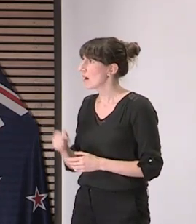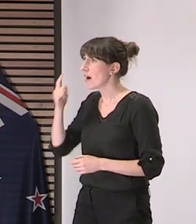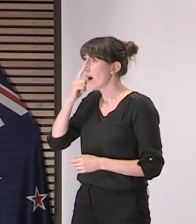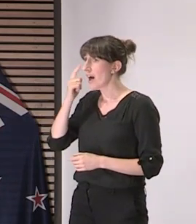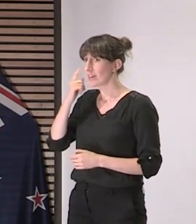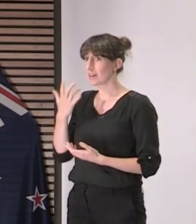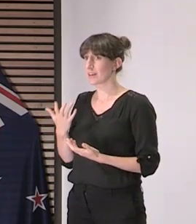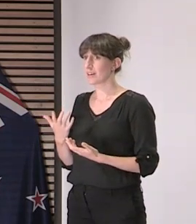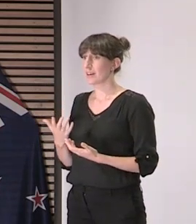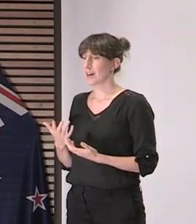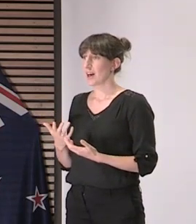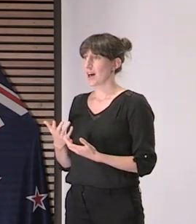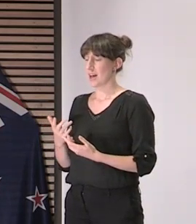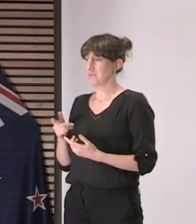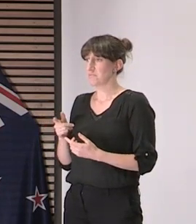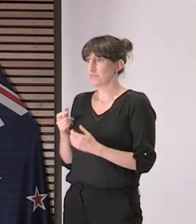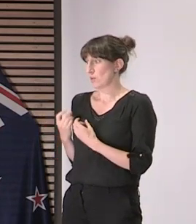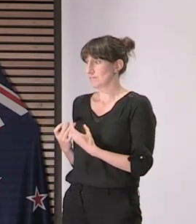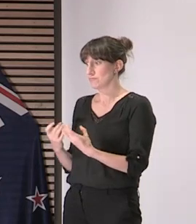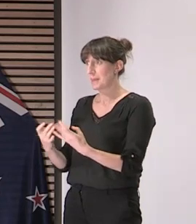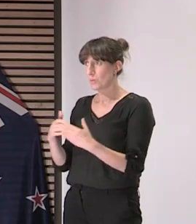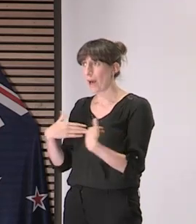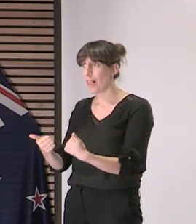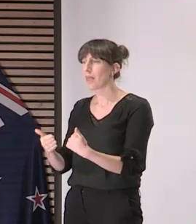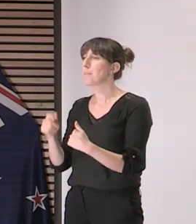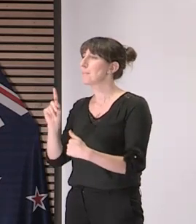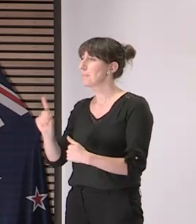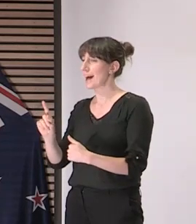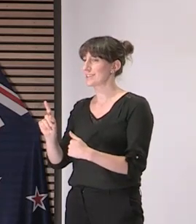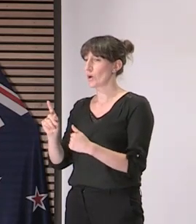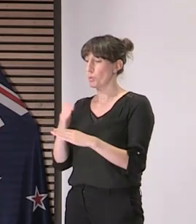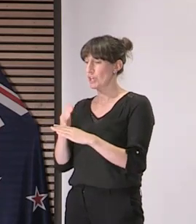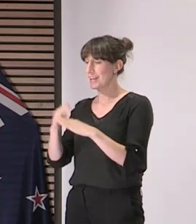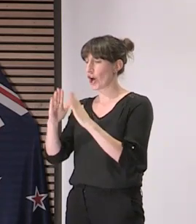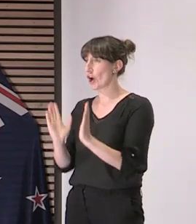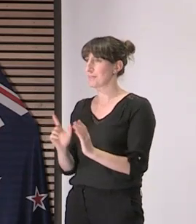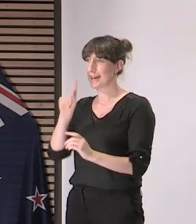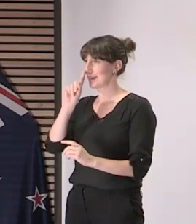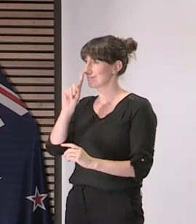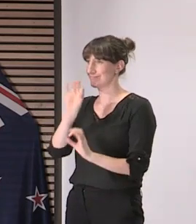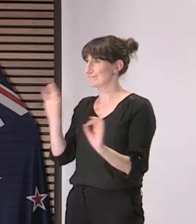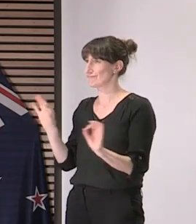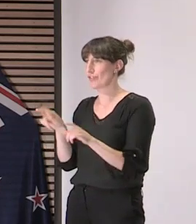happens? The public sector has been very well prepared. It's never possible to completely